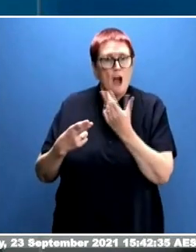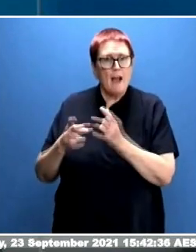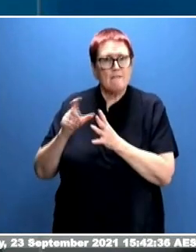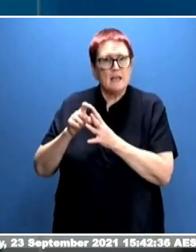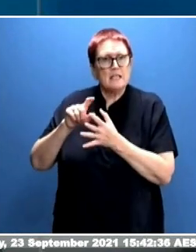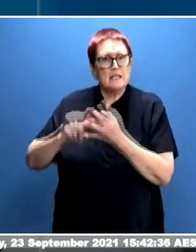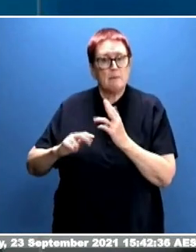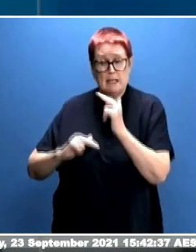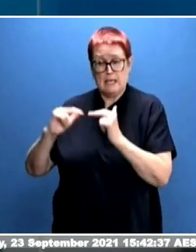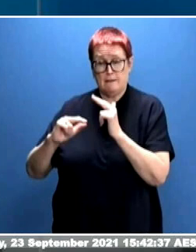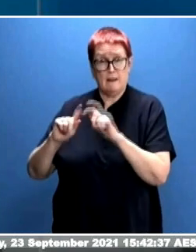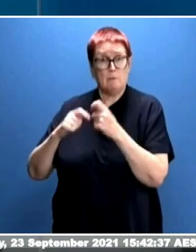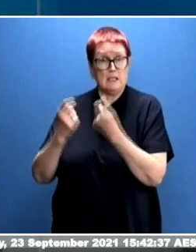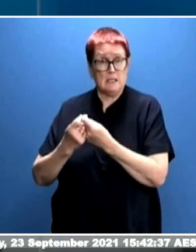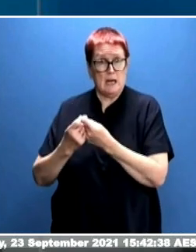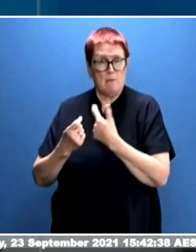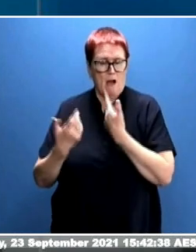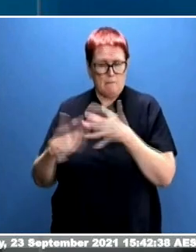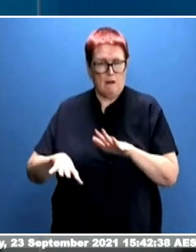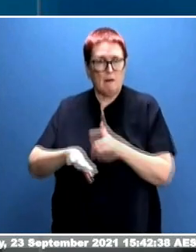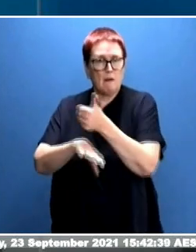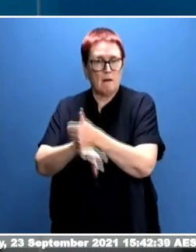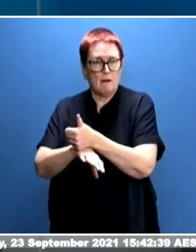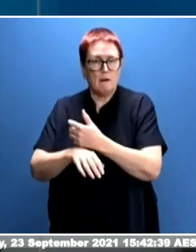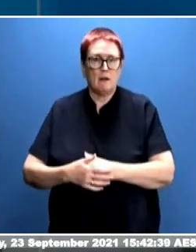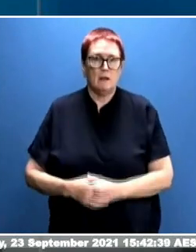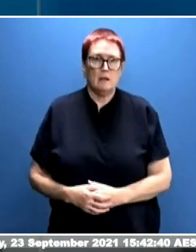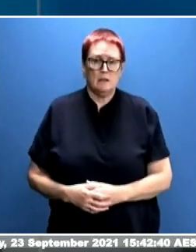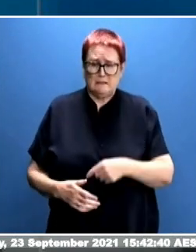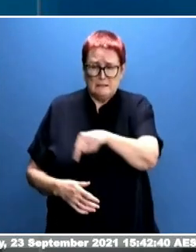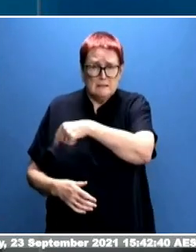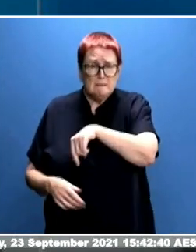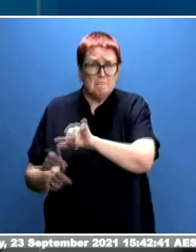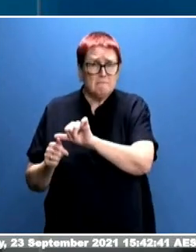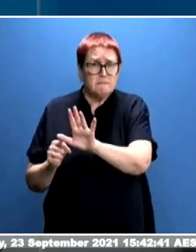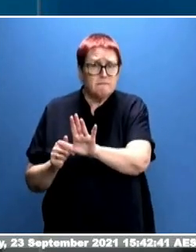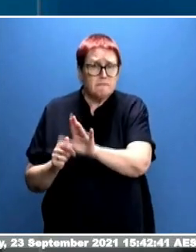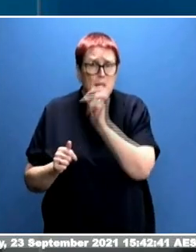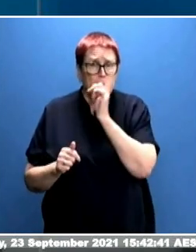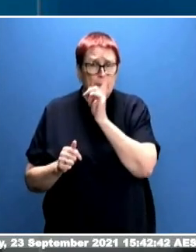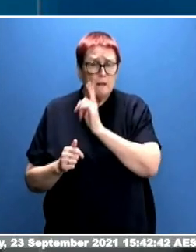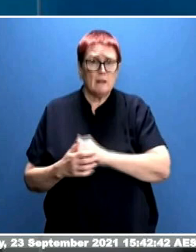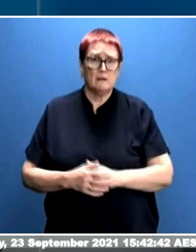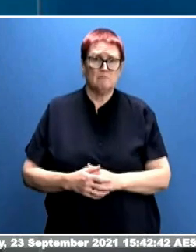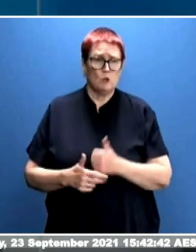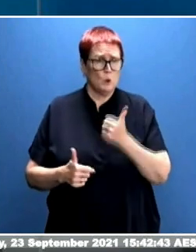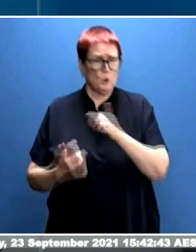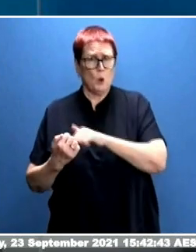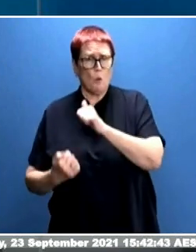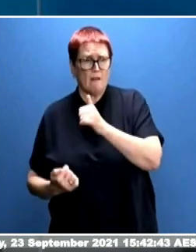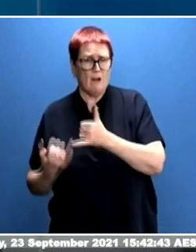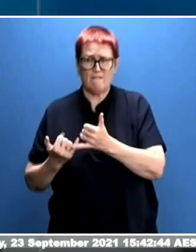developed of fantastically qualified, passionate people who work with our